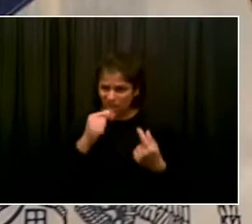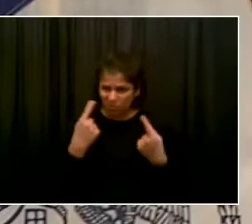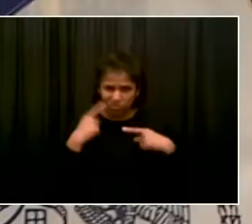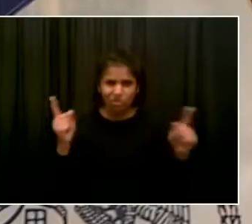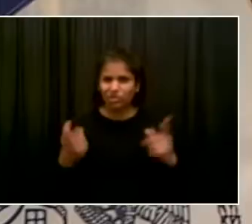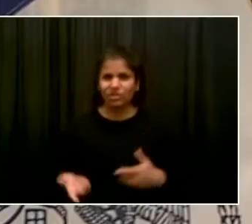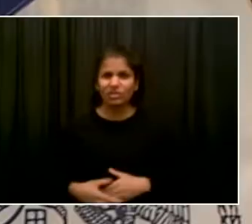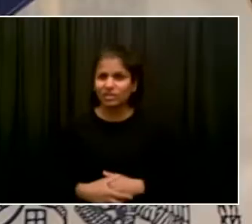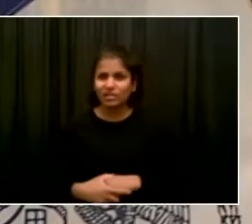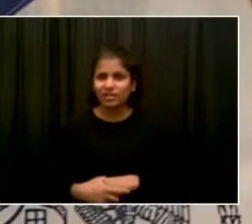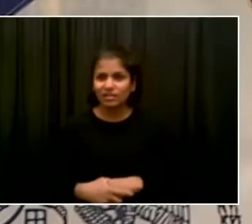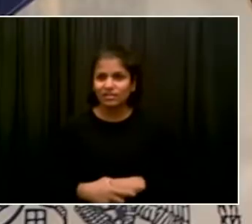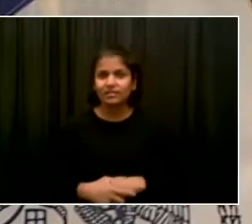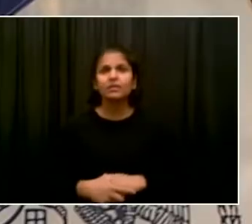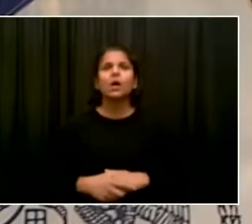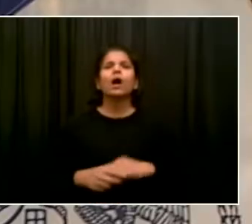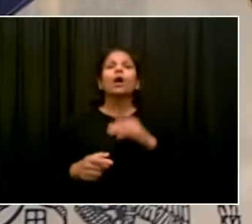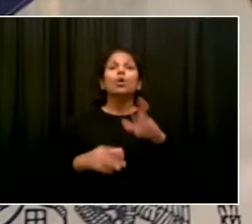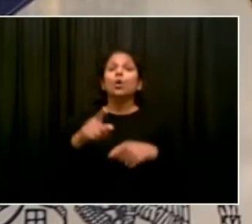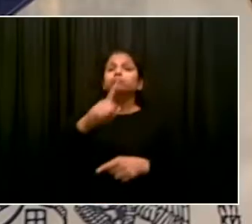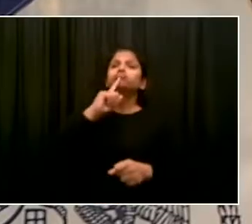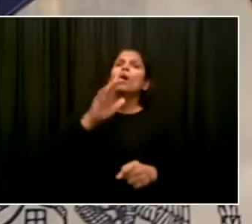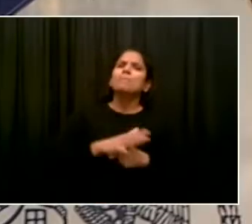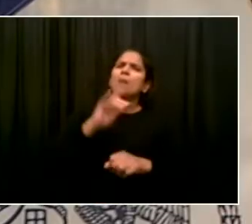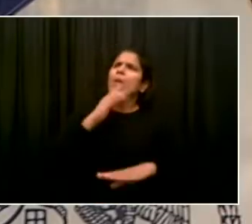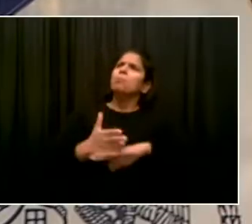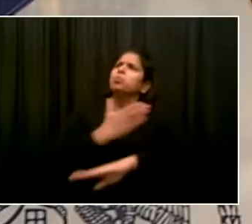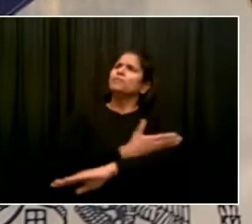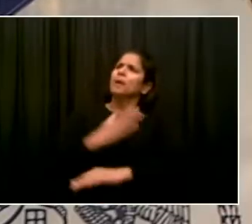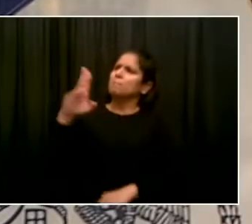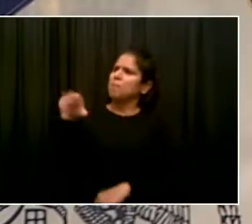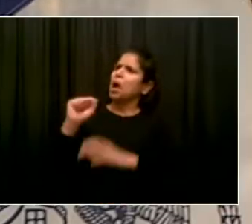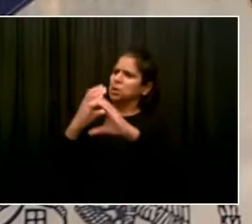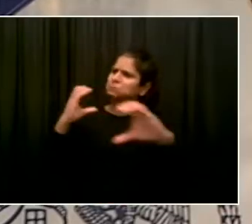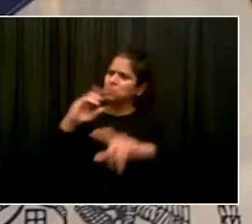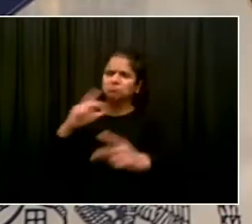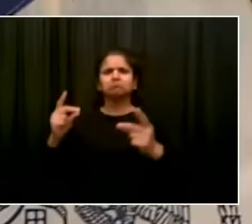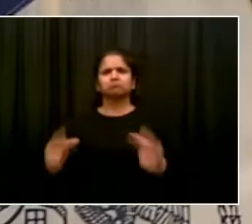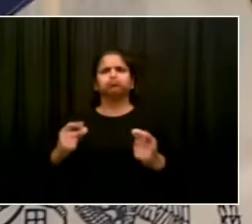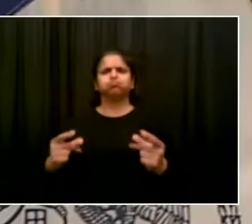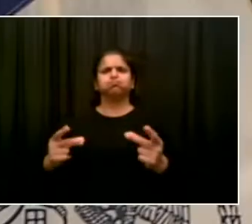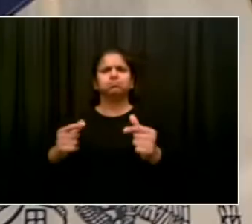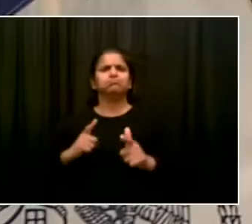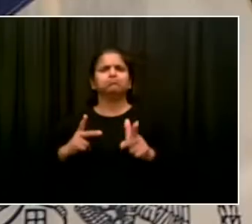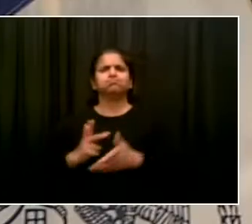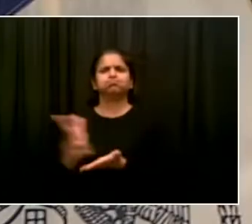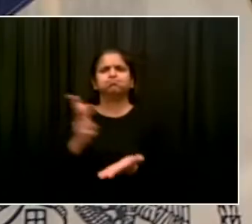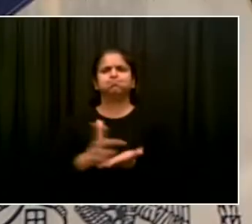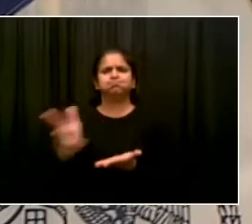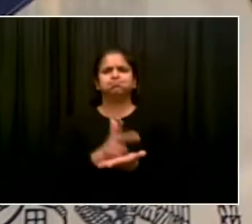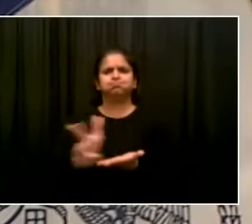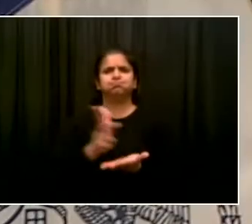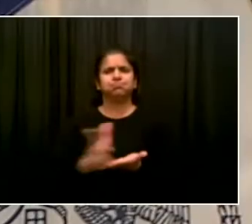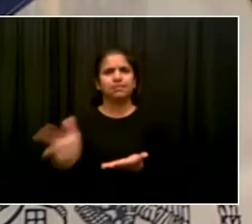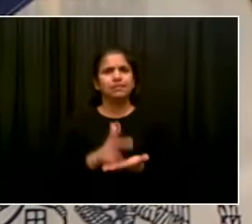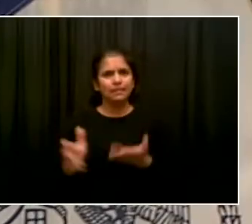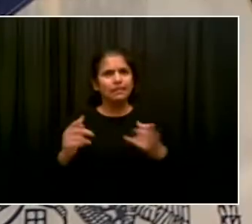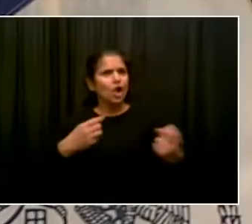DROPS, SMALL NUMBER IN OVERALL SPEED